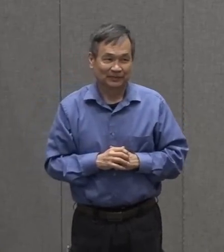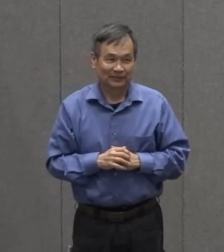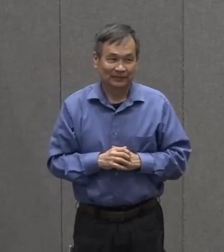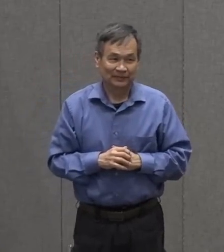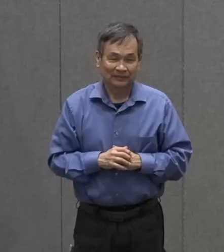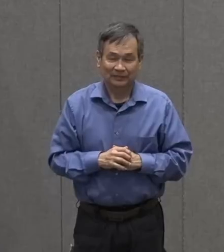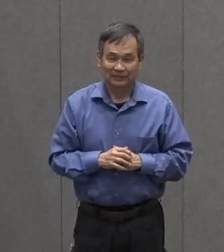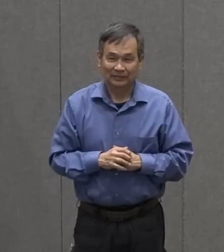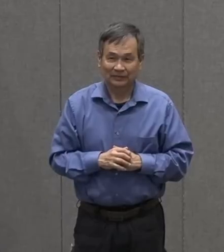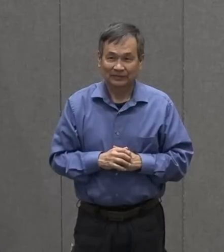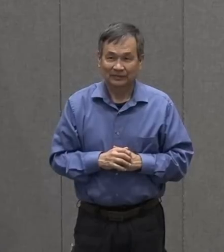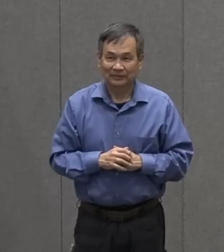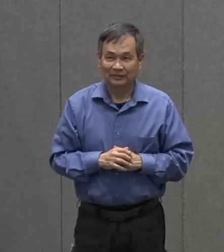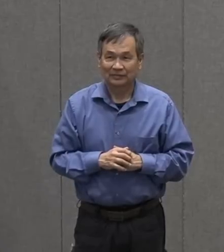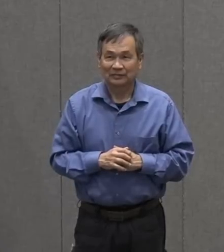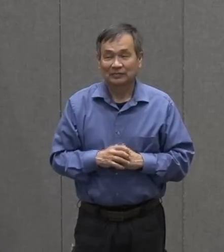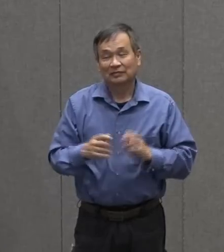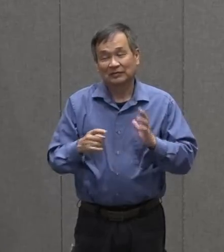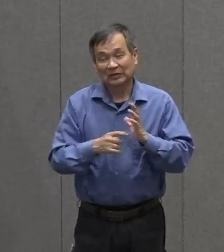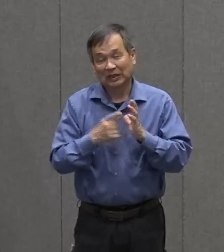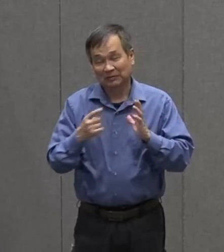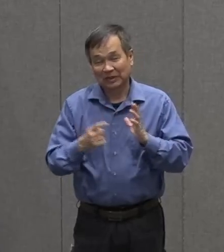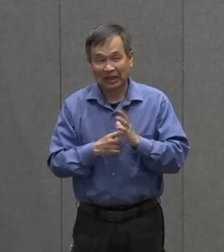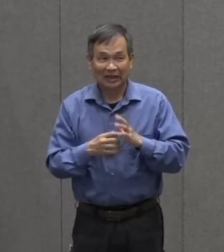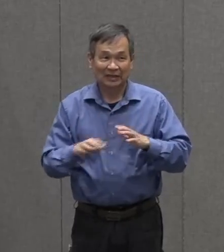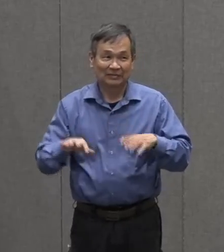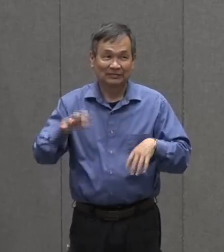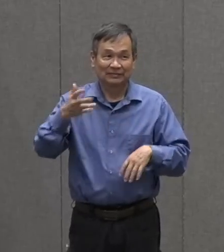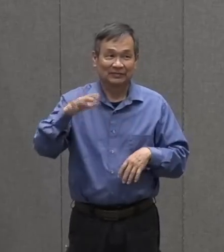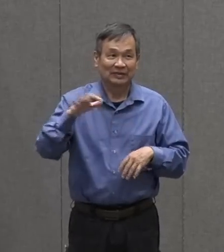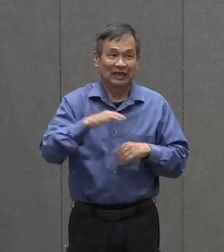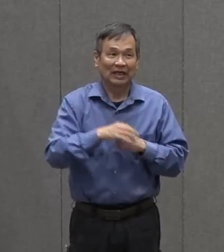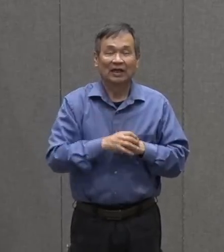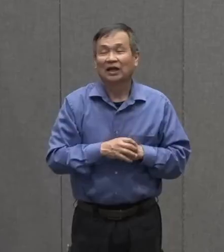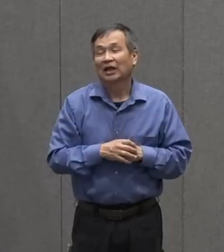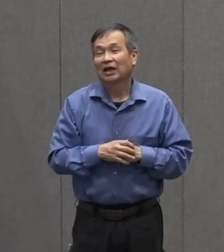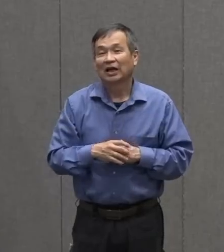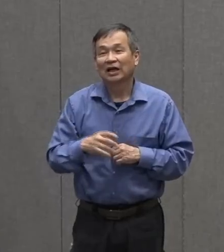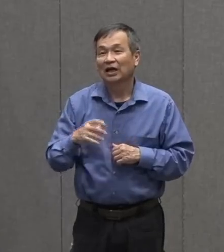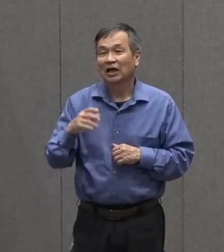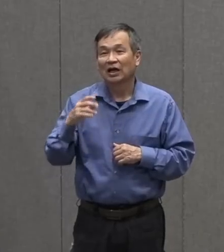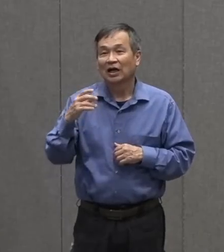I'm really bad sometimes. Kiddos on the way worst person, sometimes with giving titles